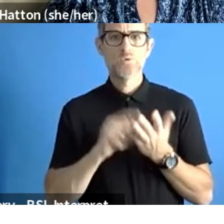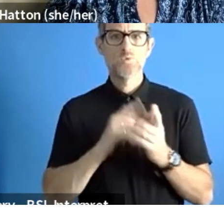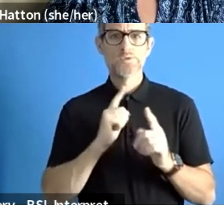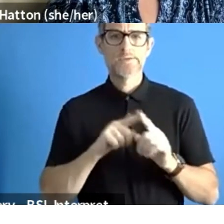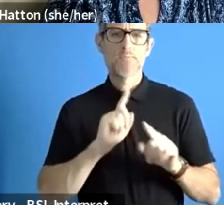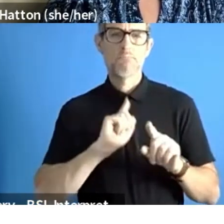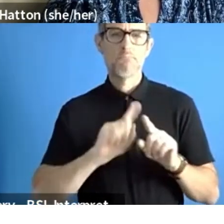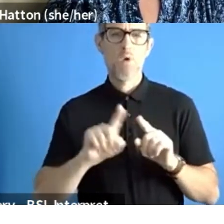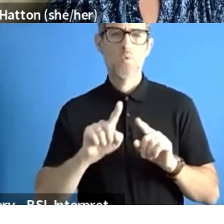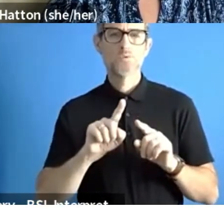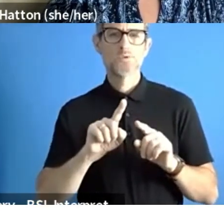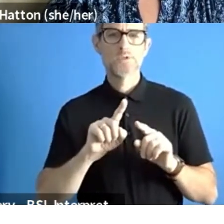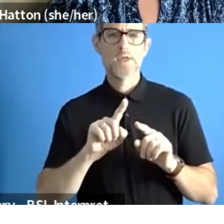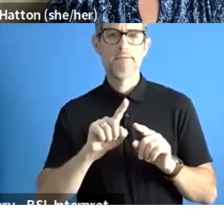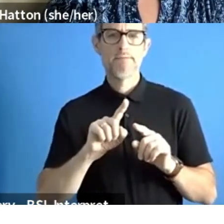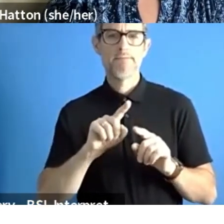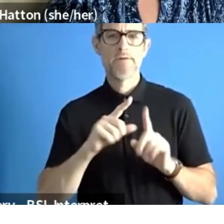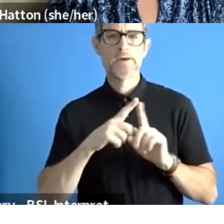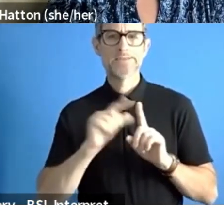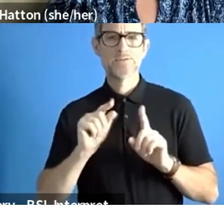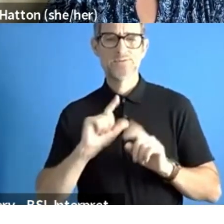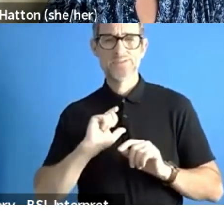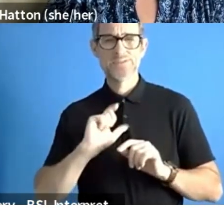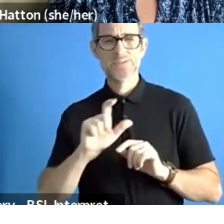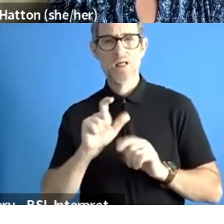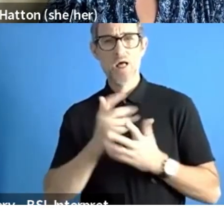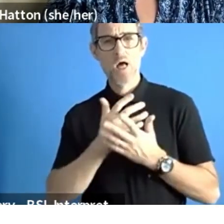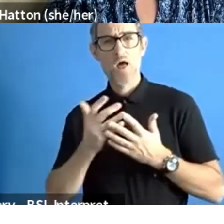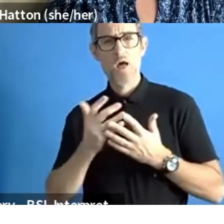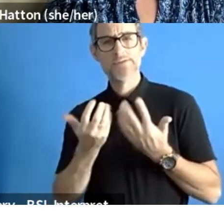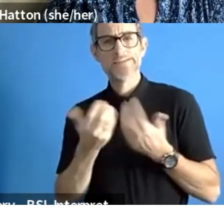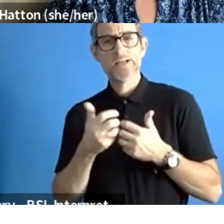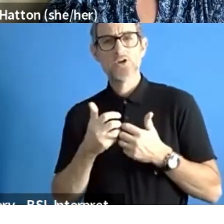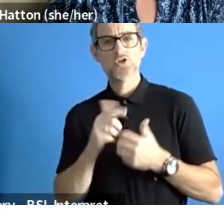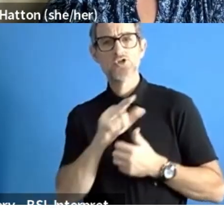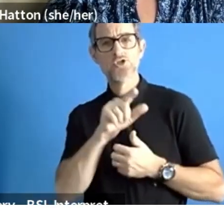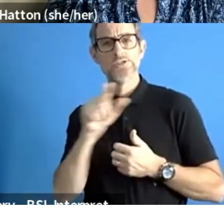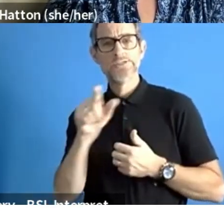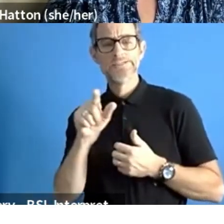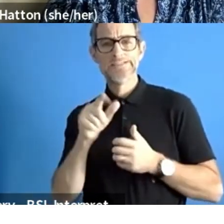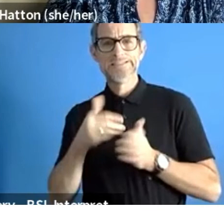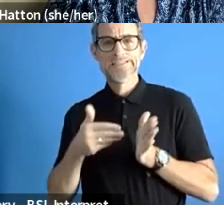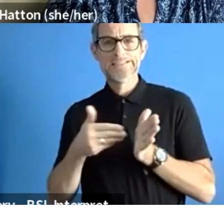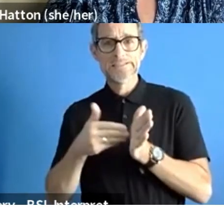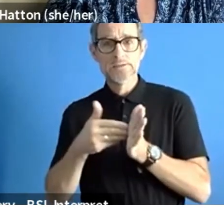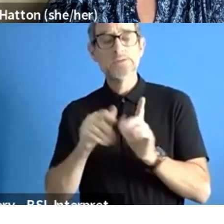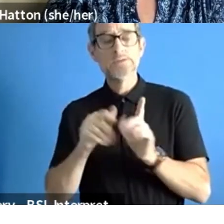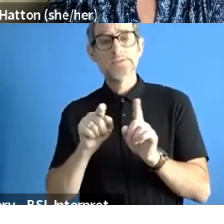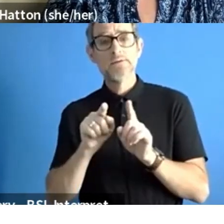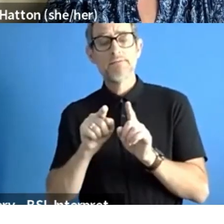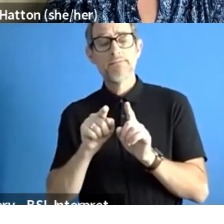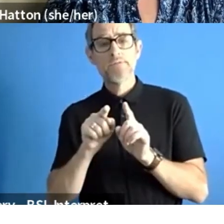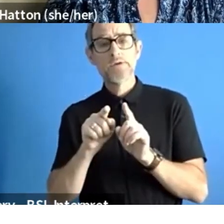be, there's still a lot of technology that even public facing that isn't as